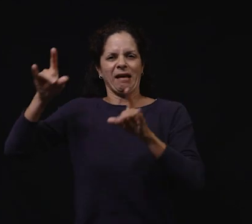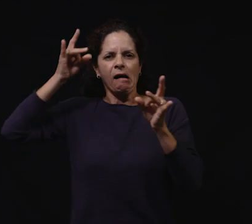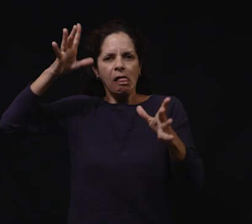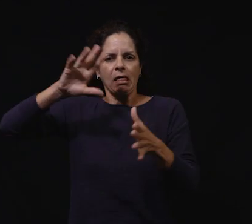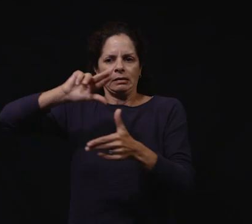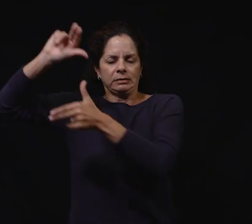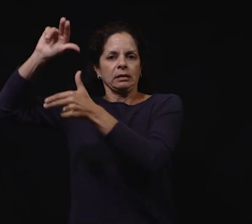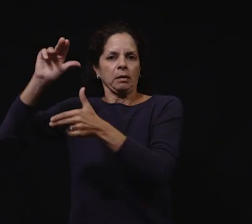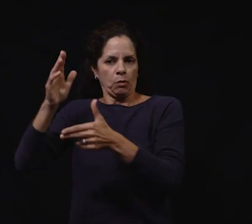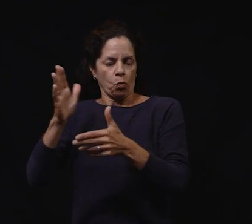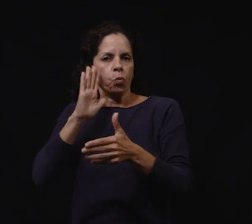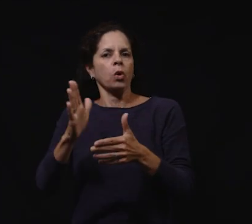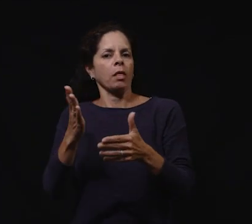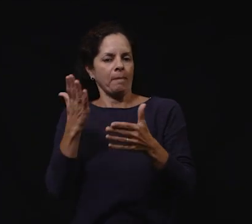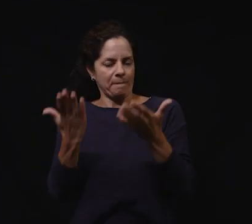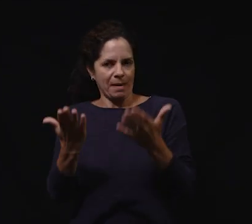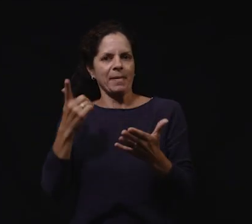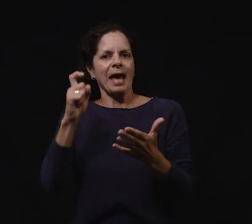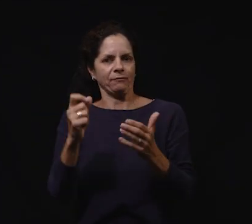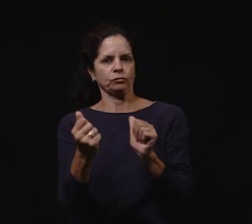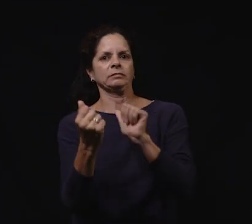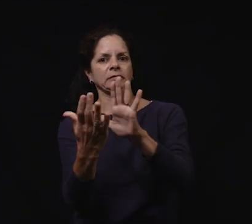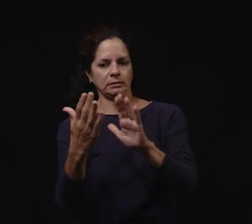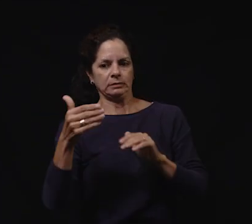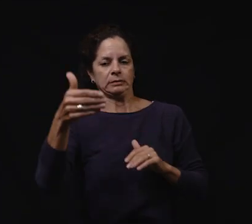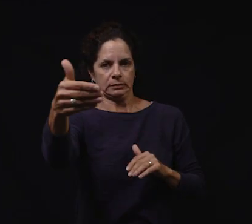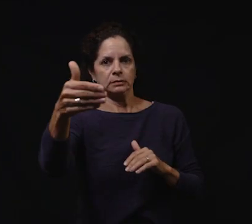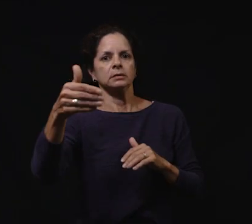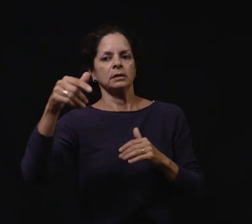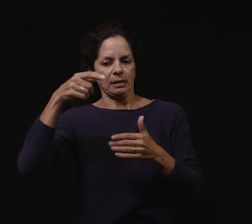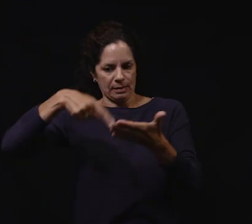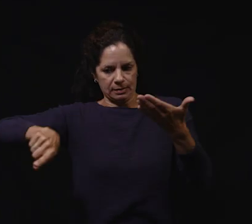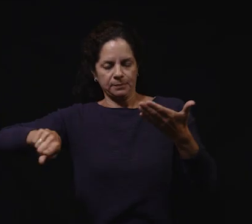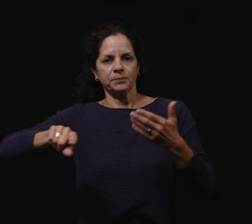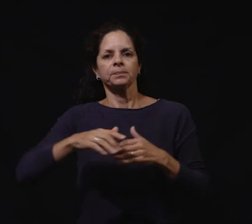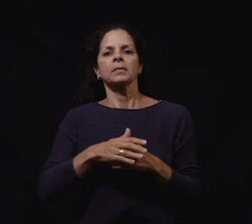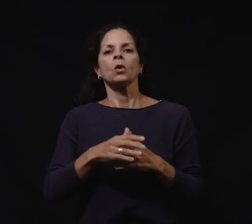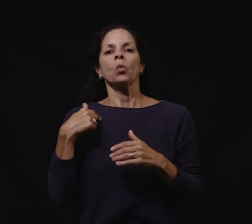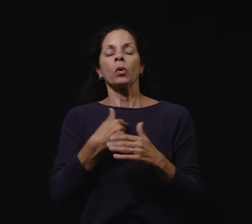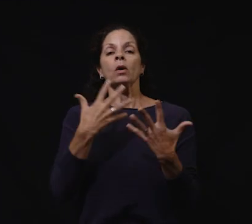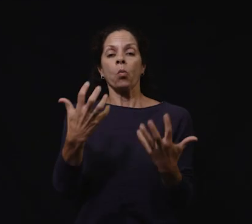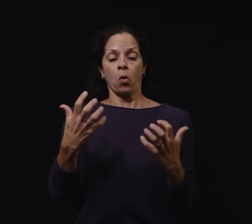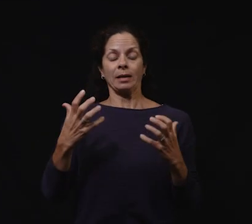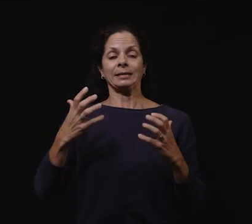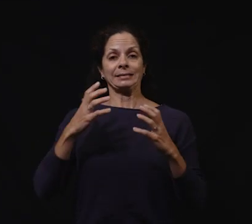We want to stress to our public that the city of Virginia Beach is well prepared to meet the needs of our citizens